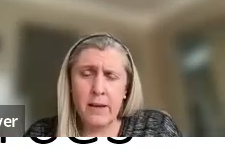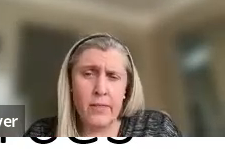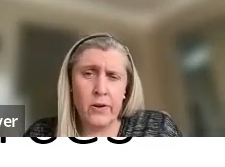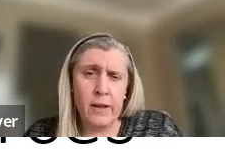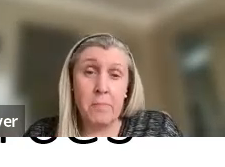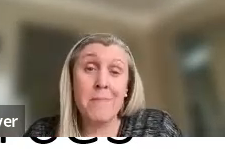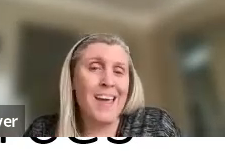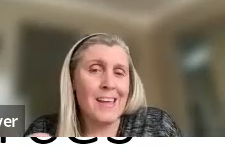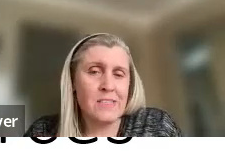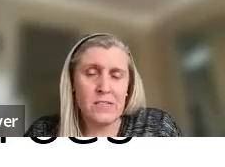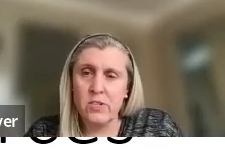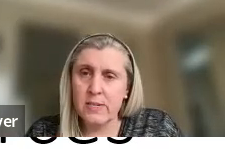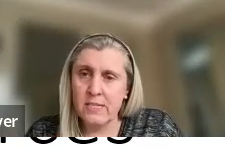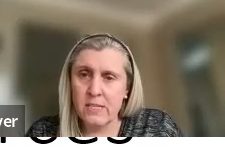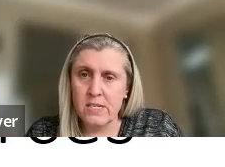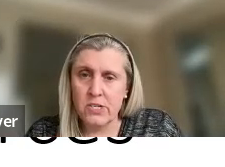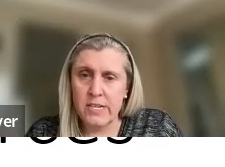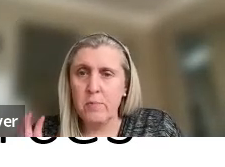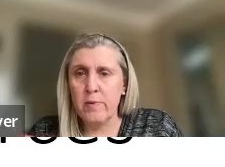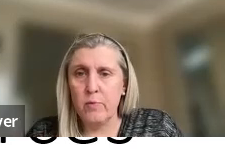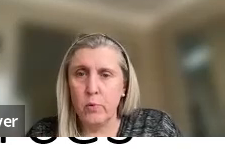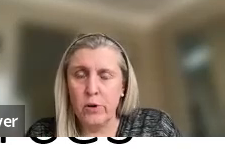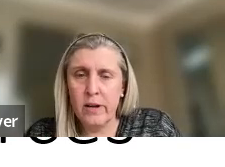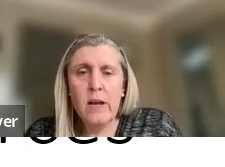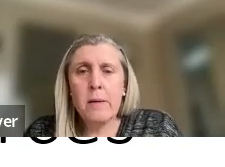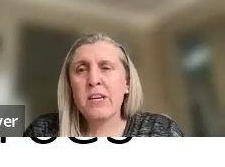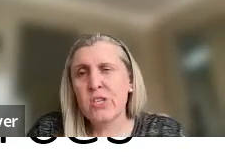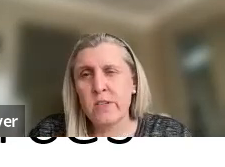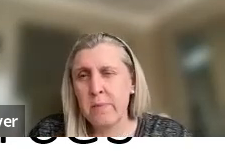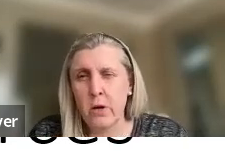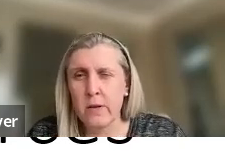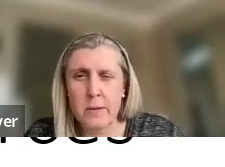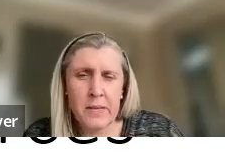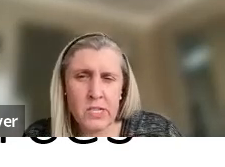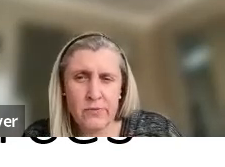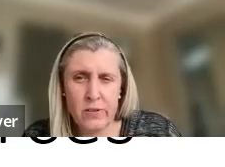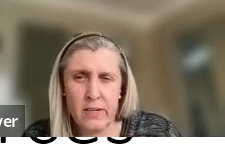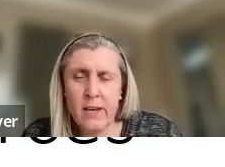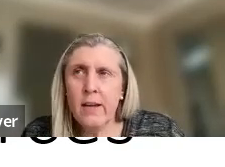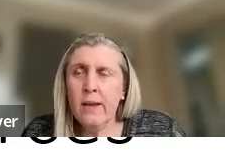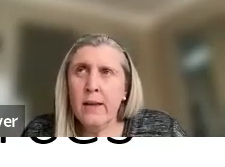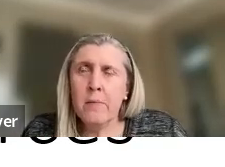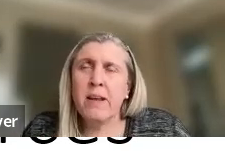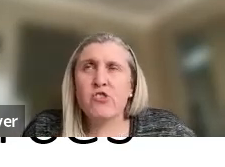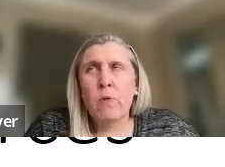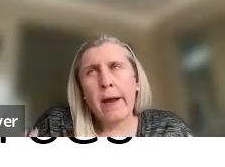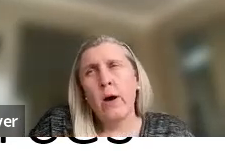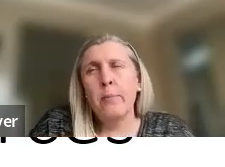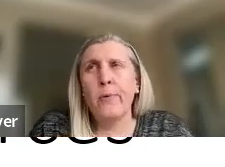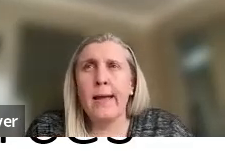It was very unfortunate to hear that. Some of those are still working together and coming together and may continue to exist in your state moving forward.